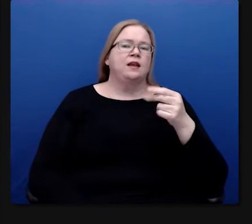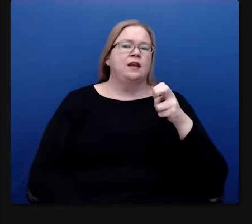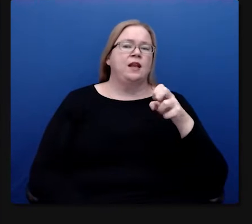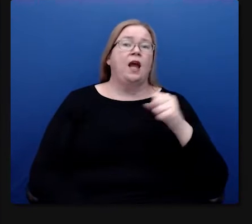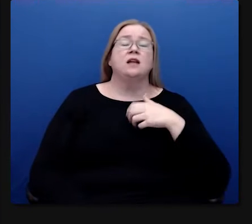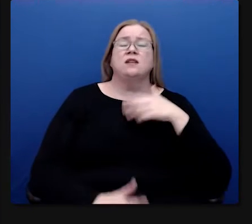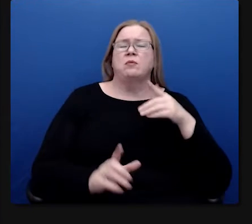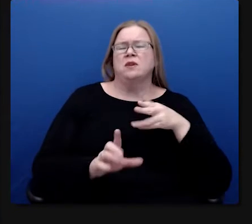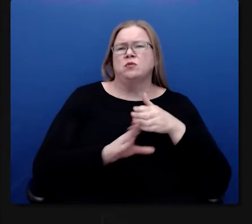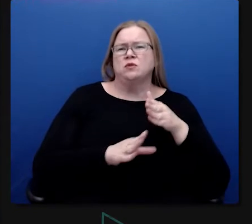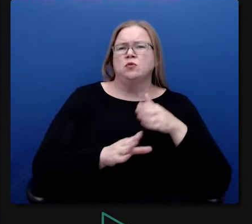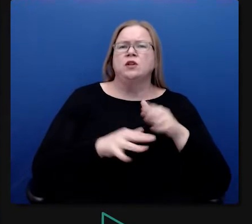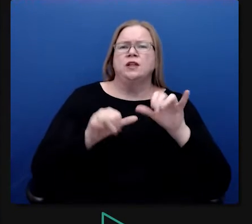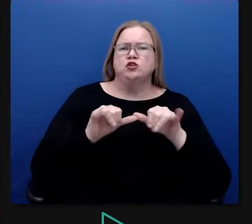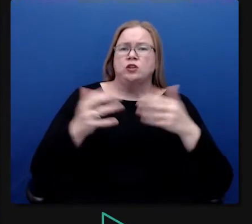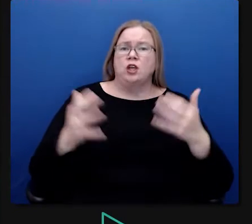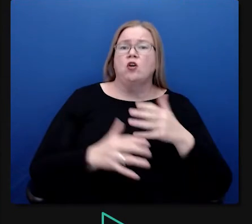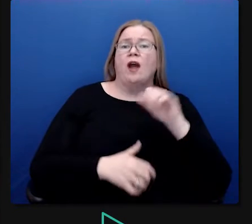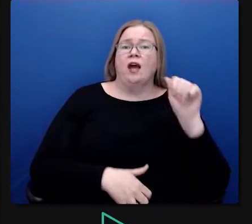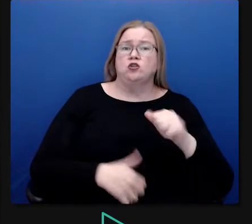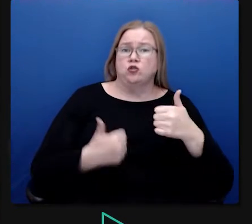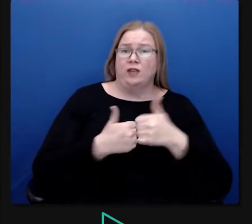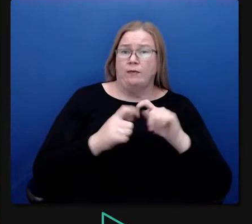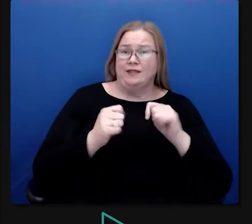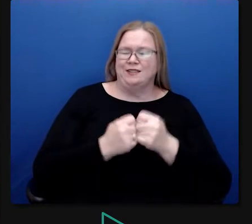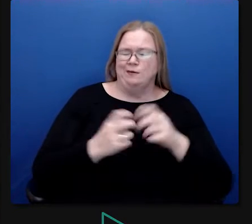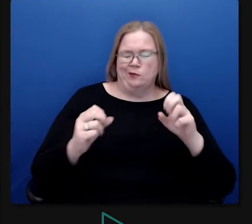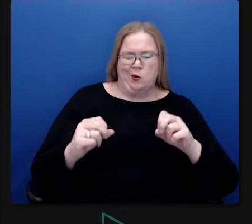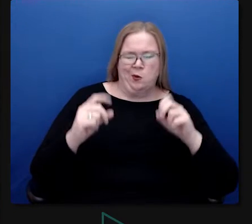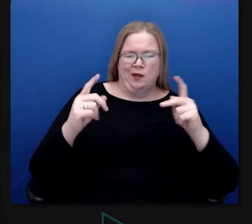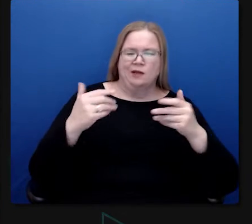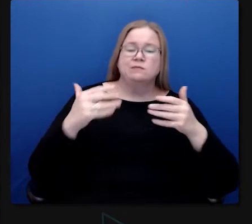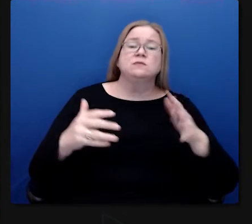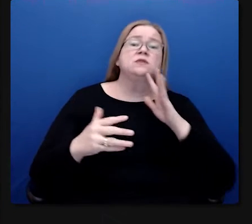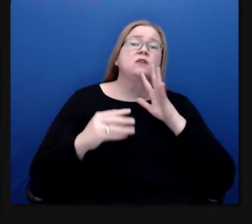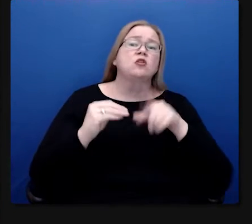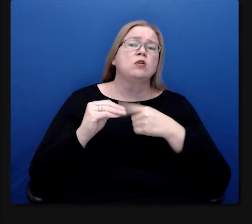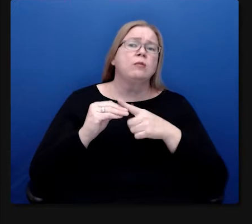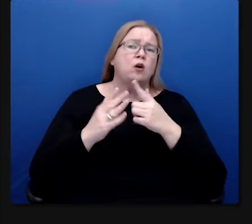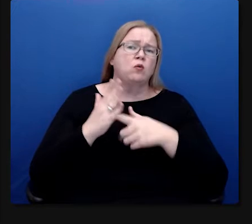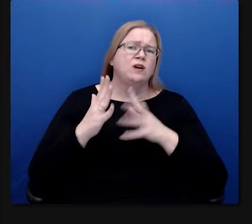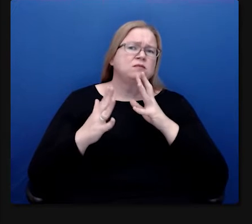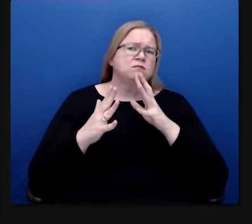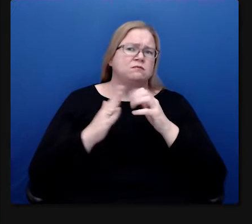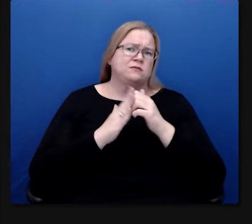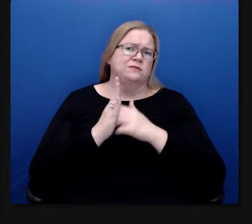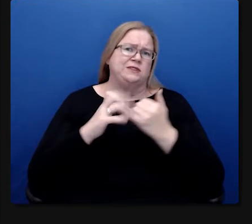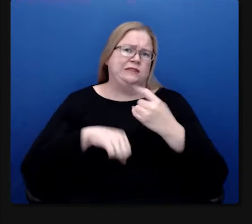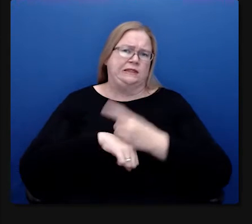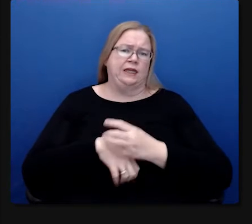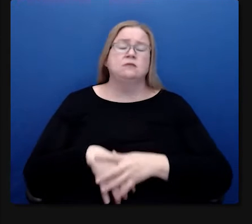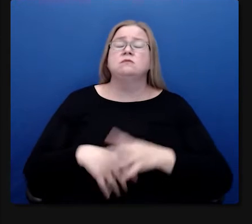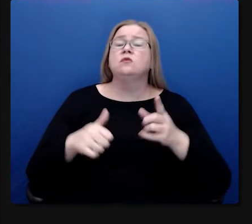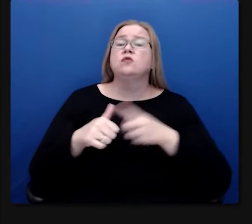on the Azure Gaming Team. All right, let's go over what we're going to be covering today. First, we're going to talk